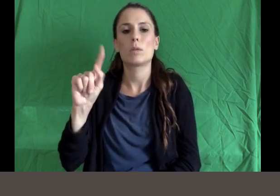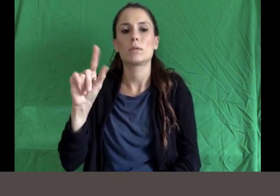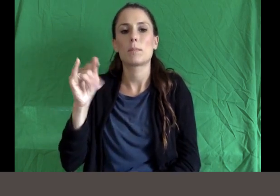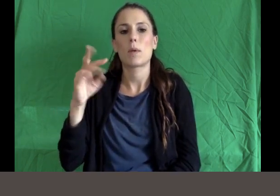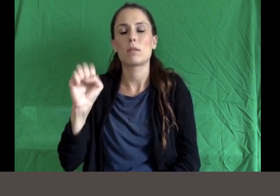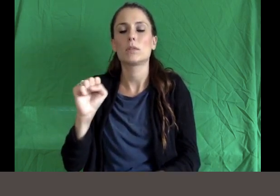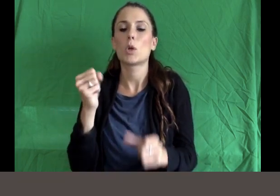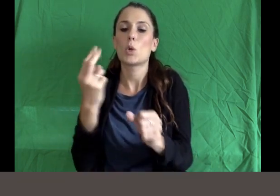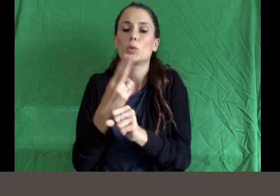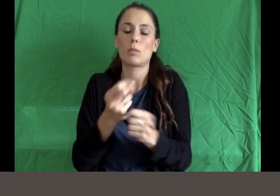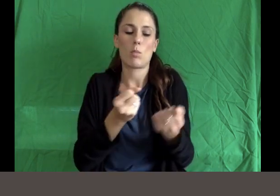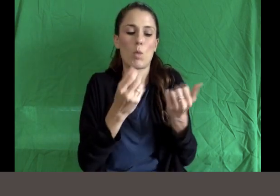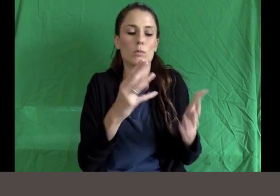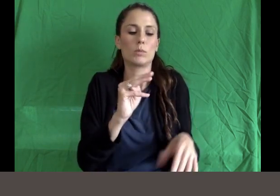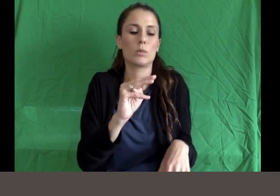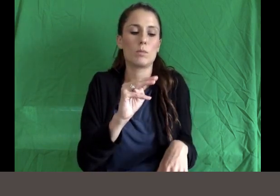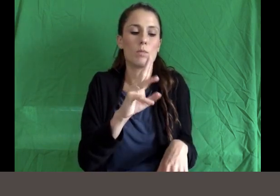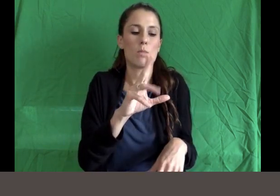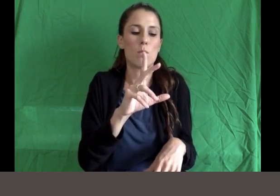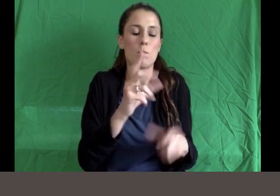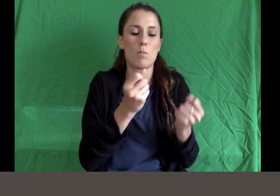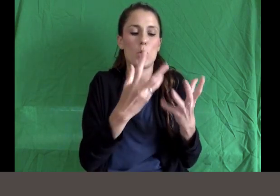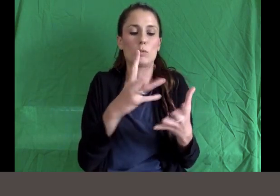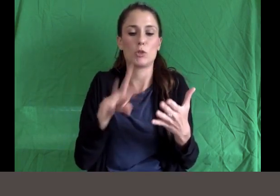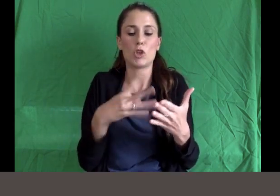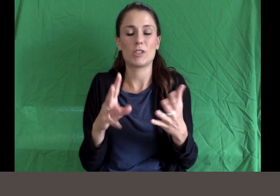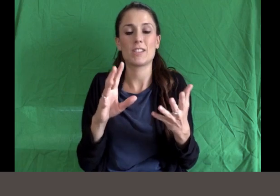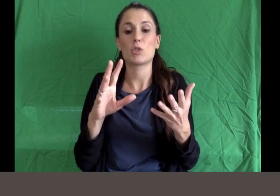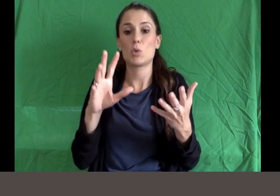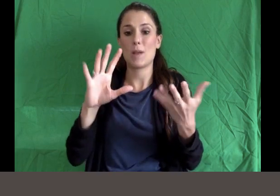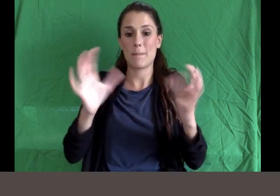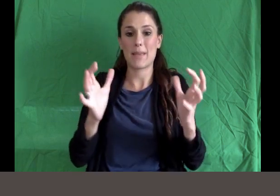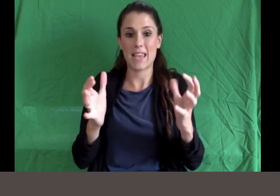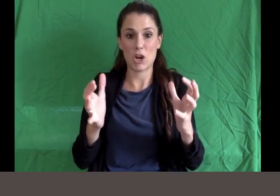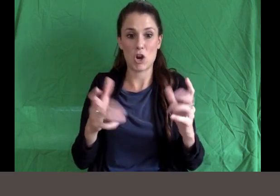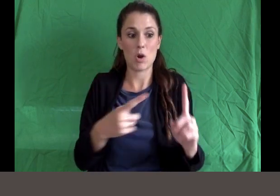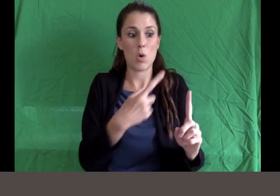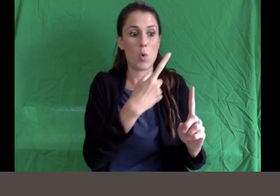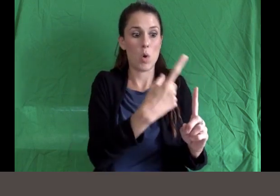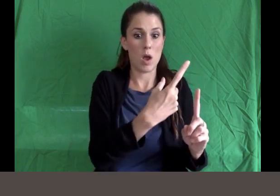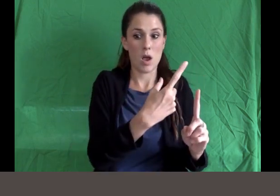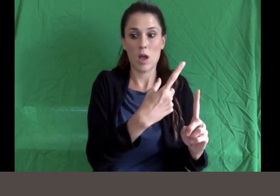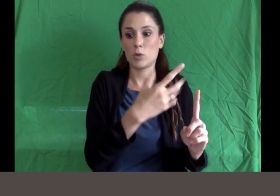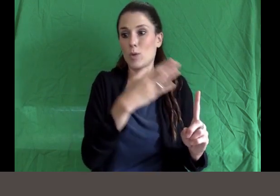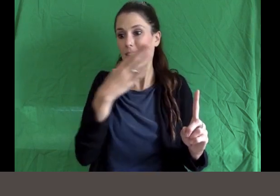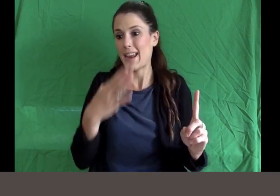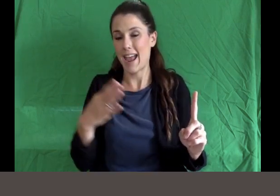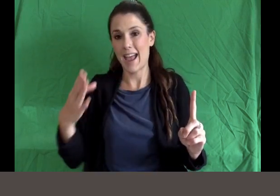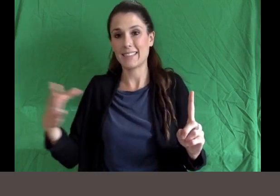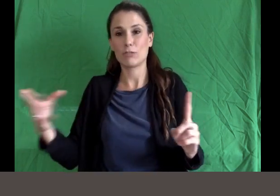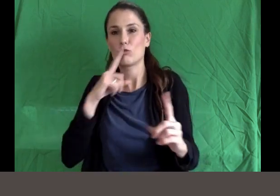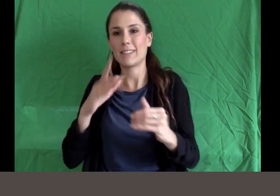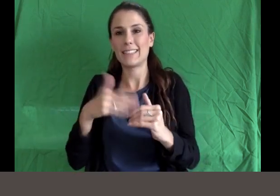facilitate the comparison from one to the next very easily and this helps us reduce over plotting